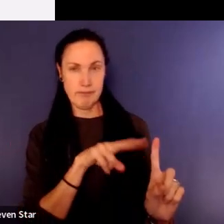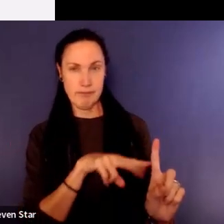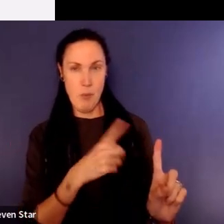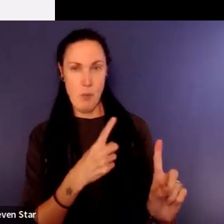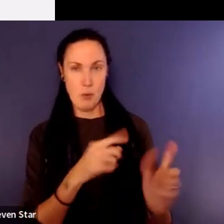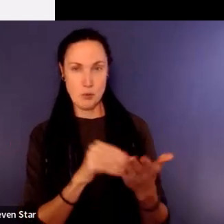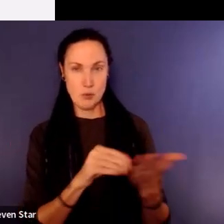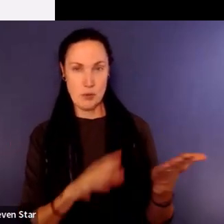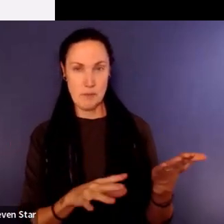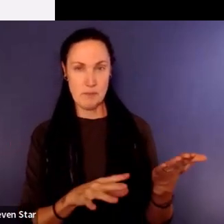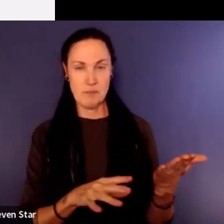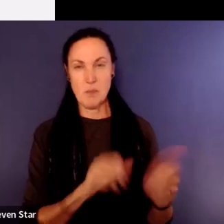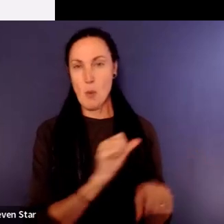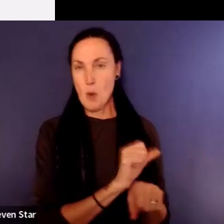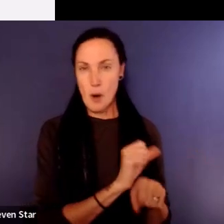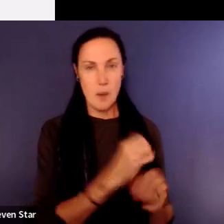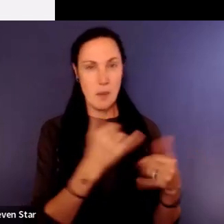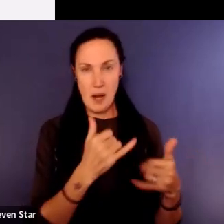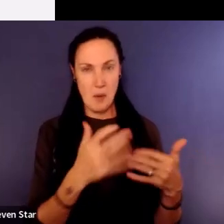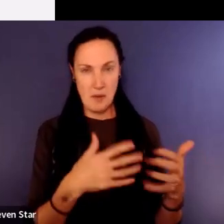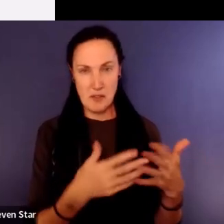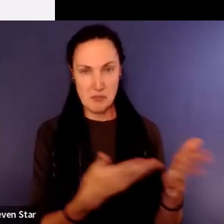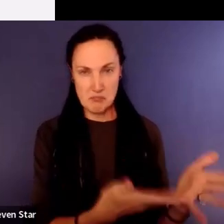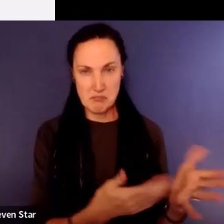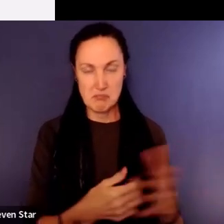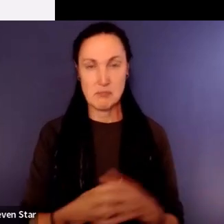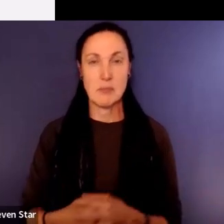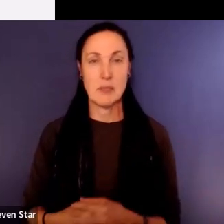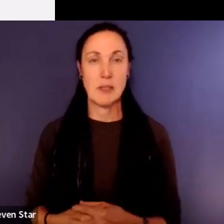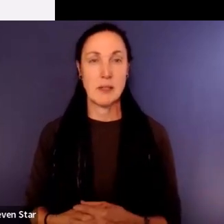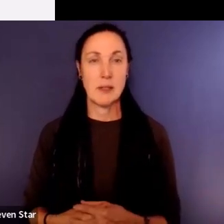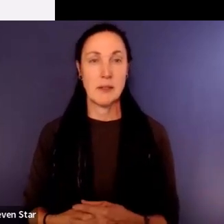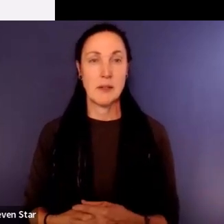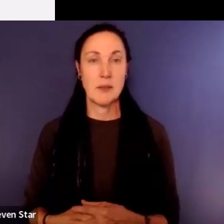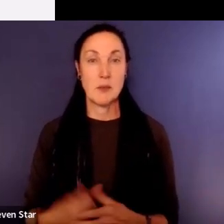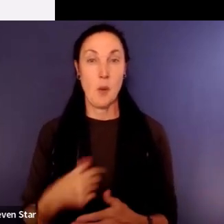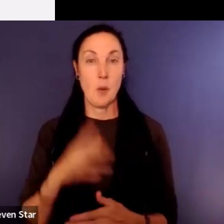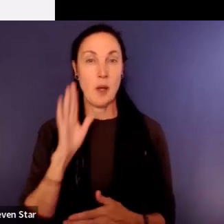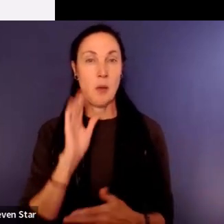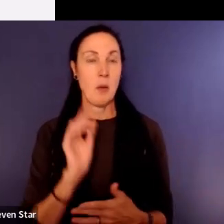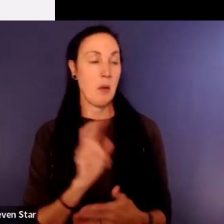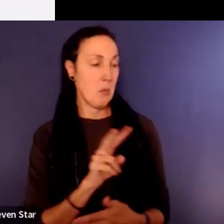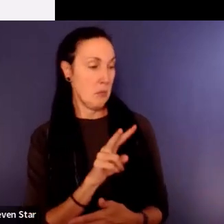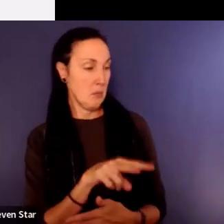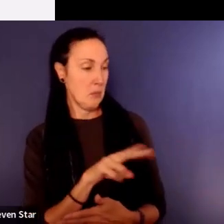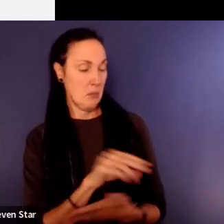play, or do whatever they're doing. We might write down certain things the student is doing